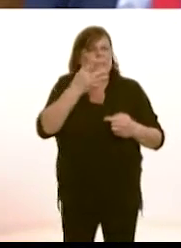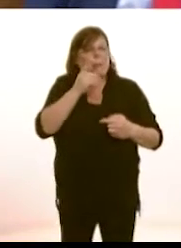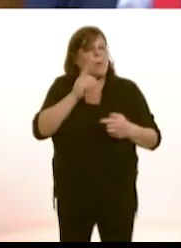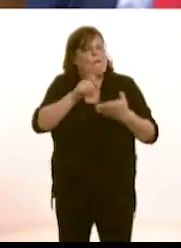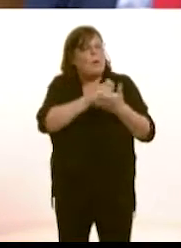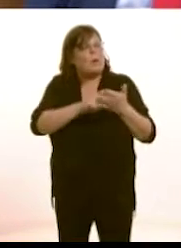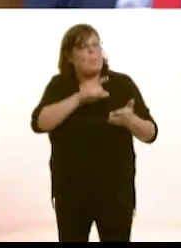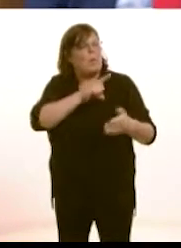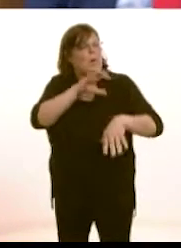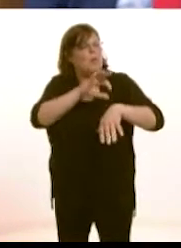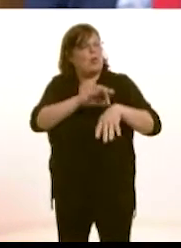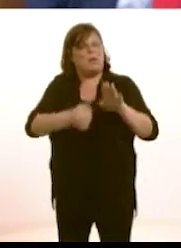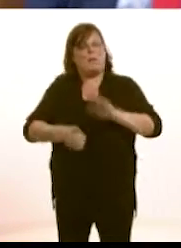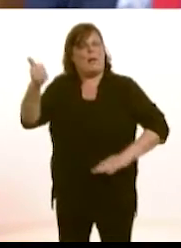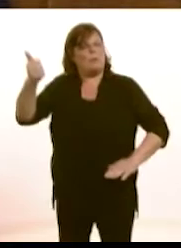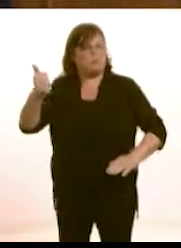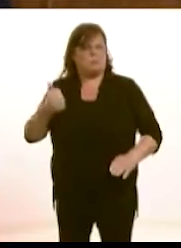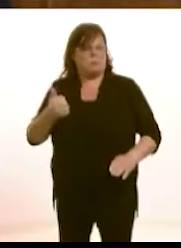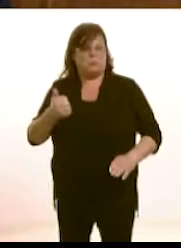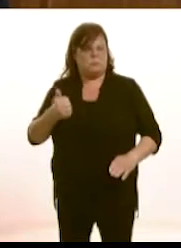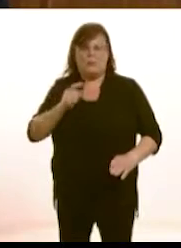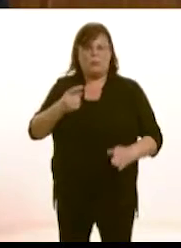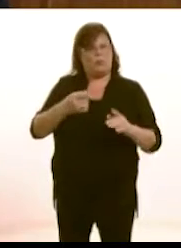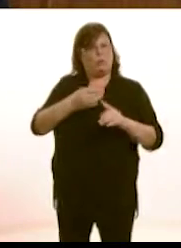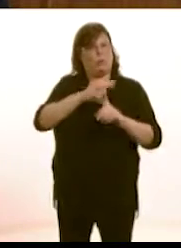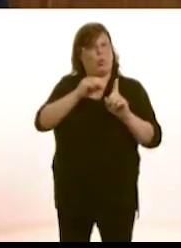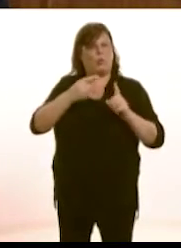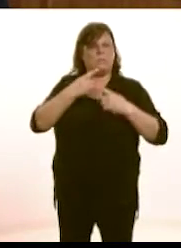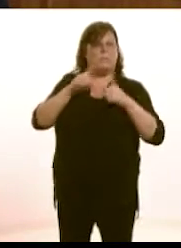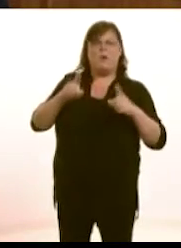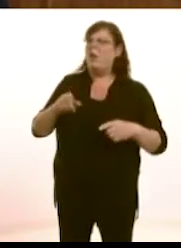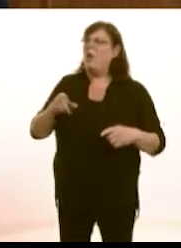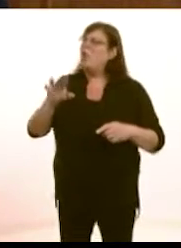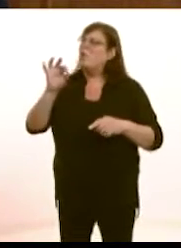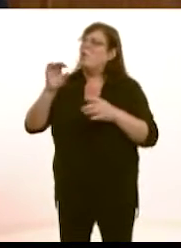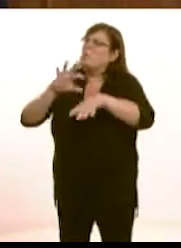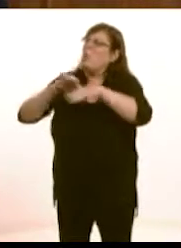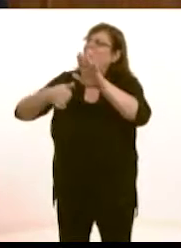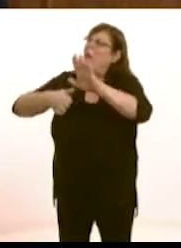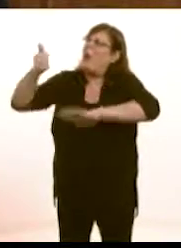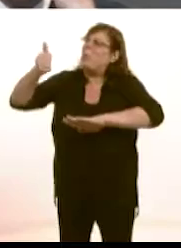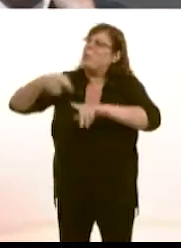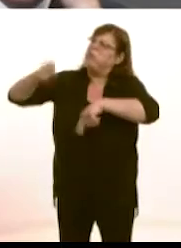the Tories want to do today. Neil Hamilton: No doctor is going to be deported. Thatís an absurd thing to say.